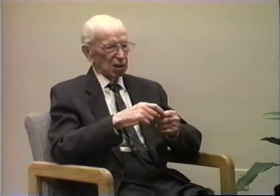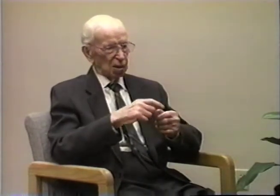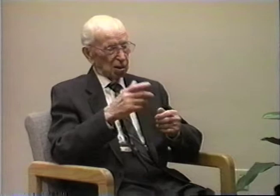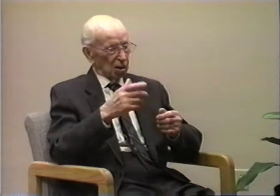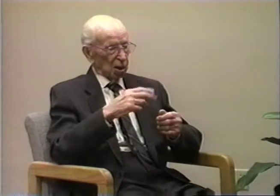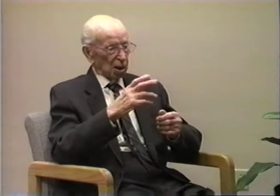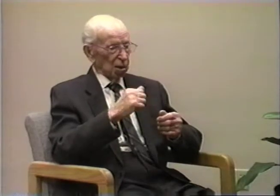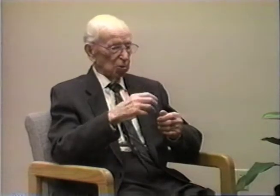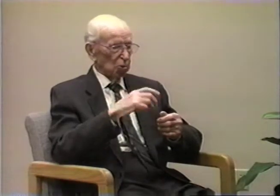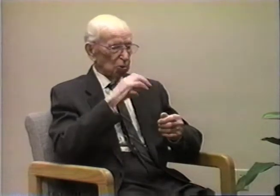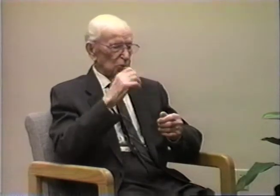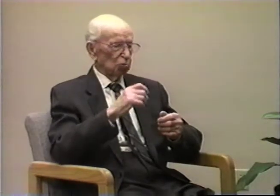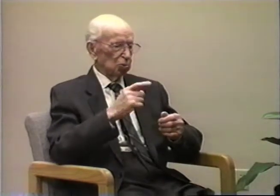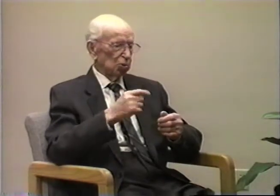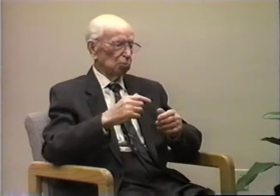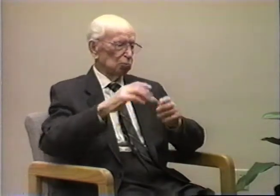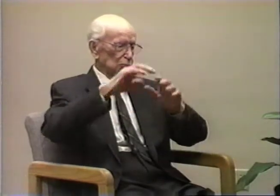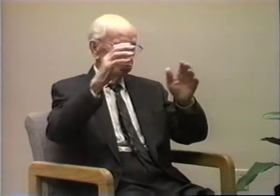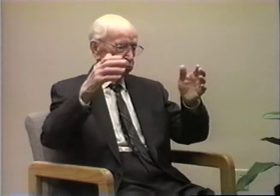so that they could remember the original machines